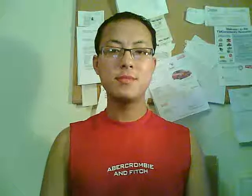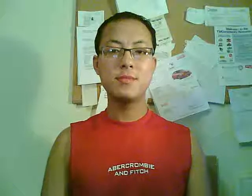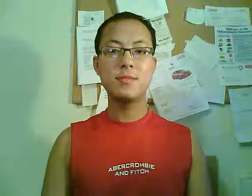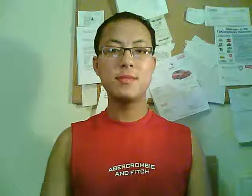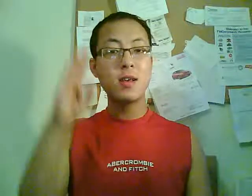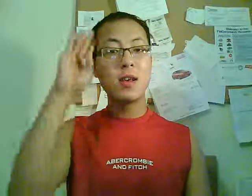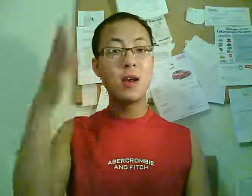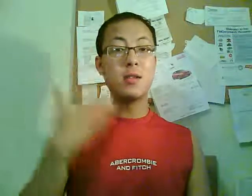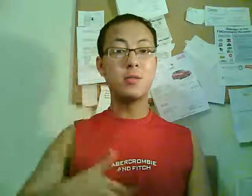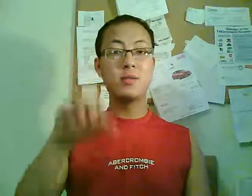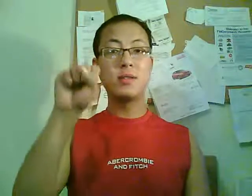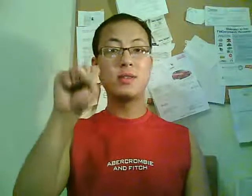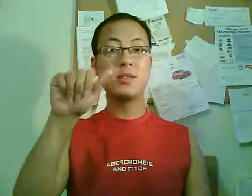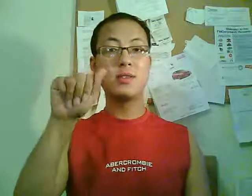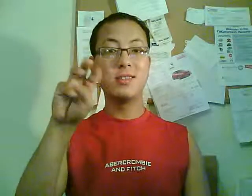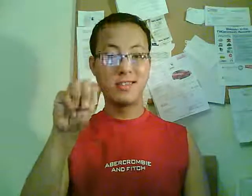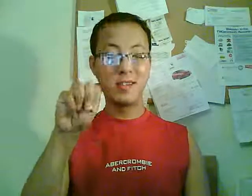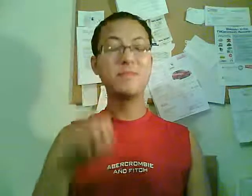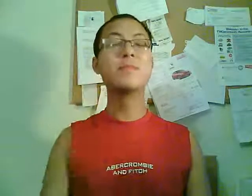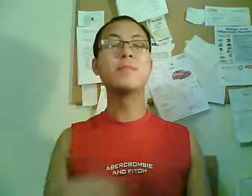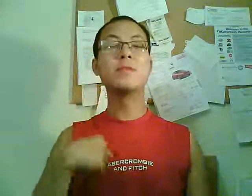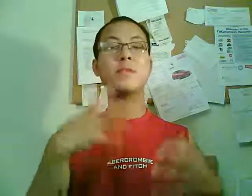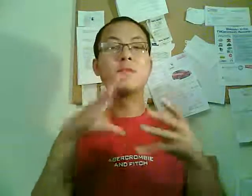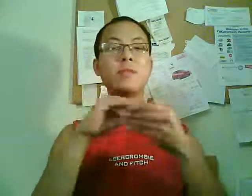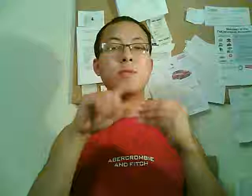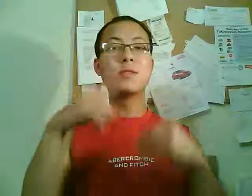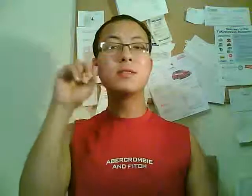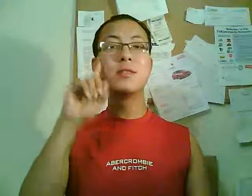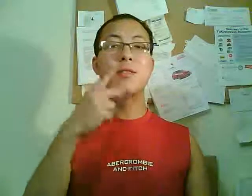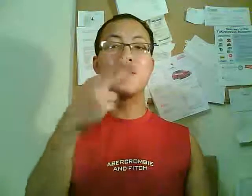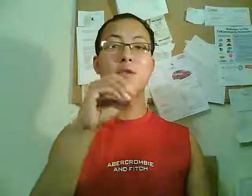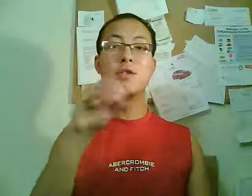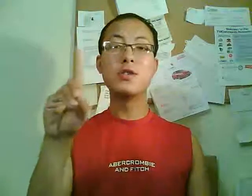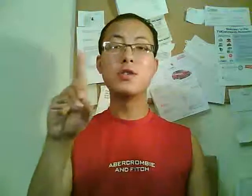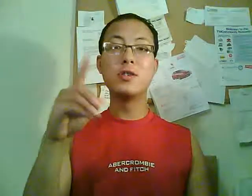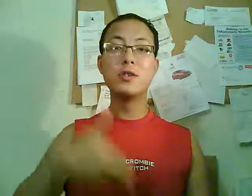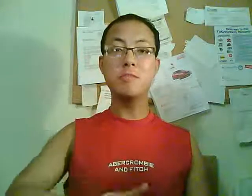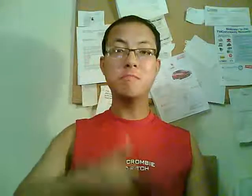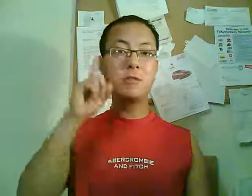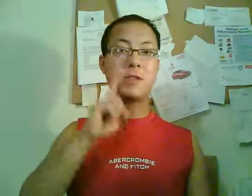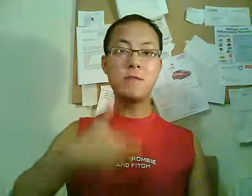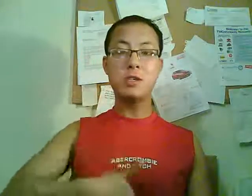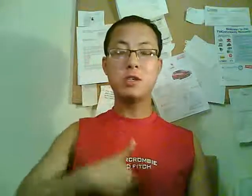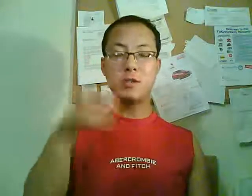Hello, I am Sam. I want to discuss about Deafhood. DEAFHOOD